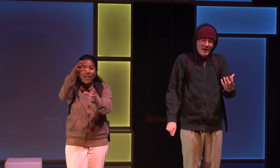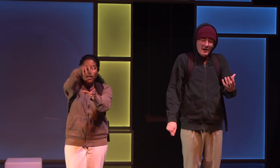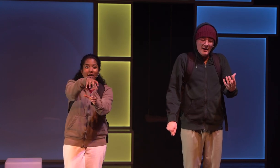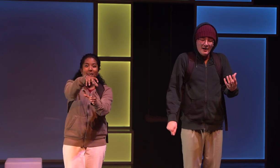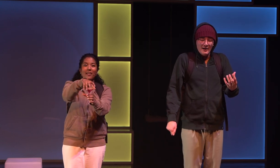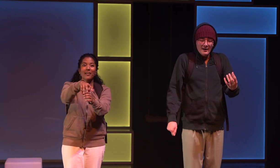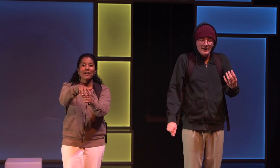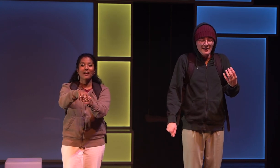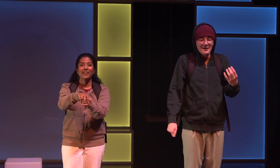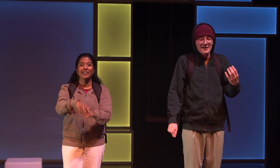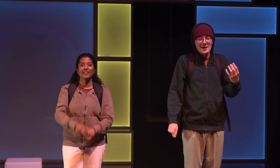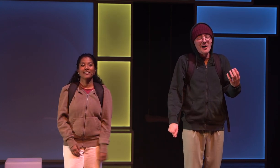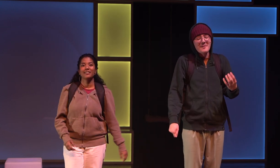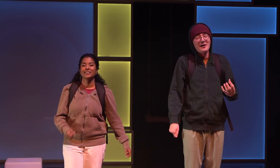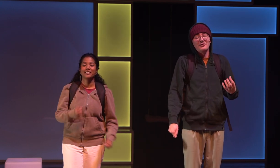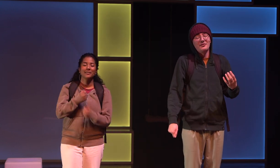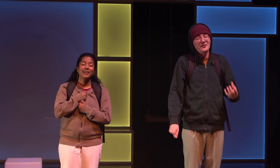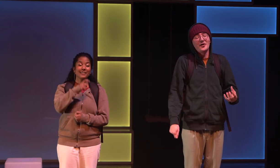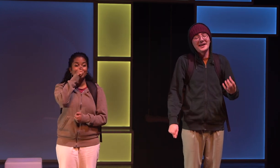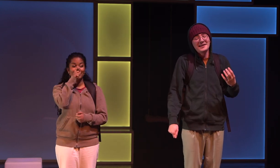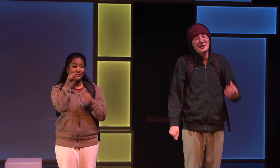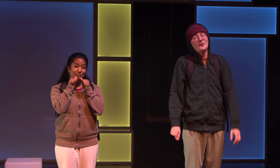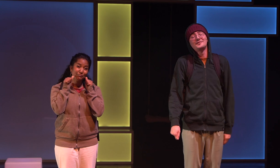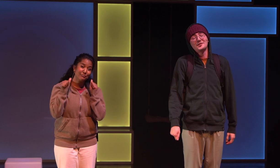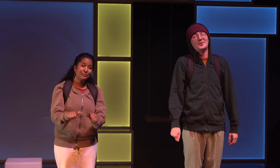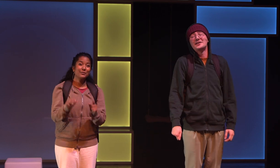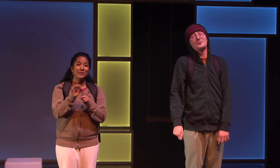bright blue top and our Mel fuckin' loves peanut